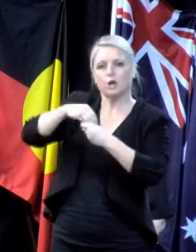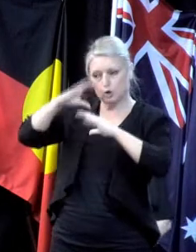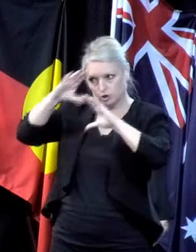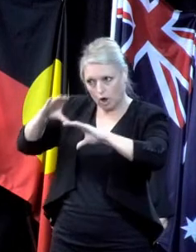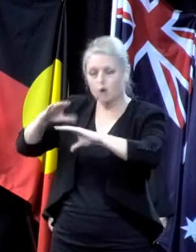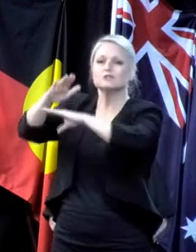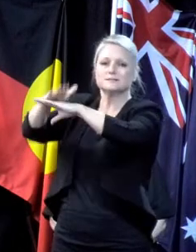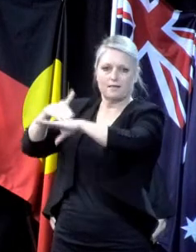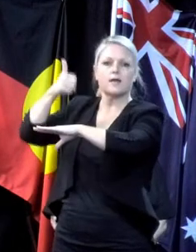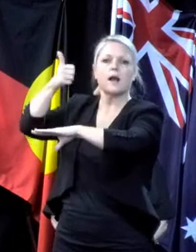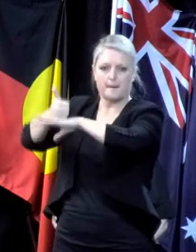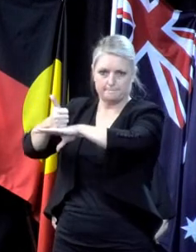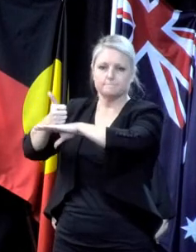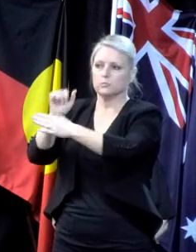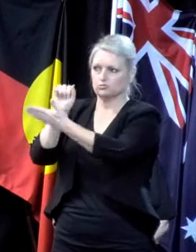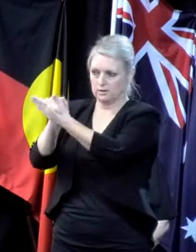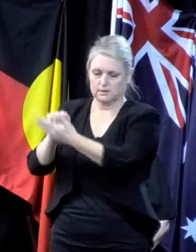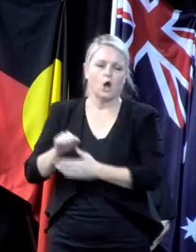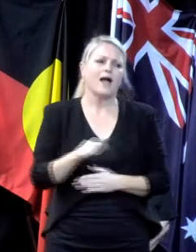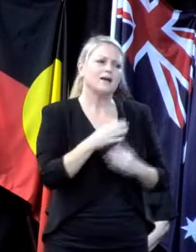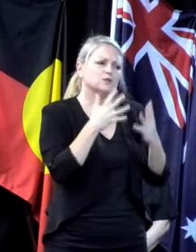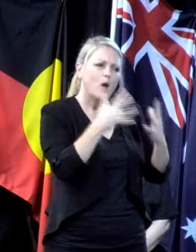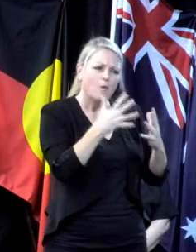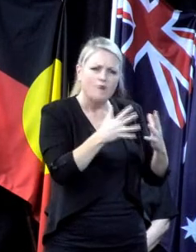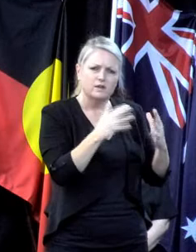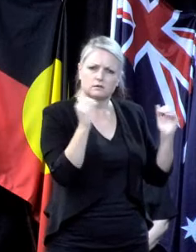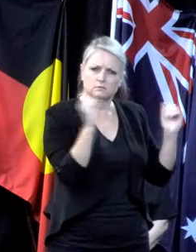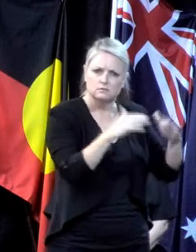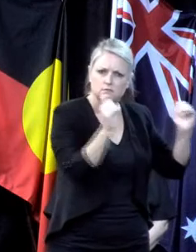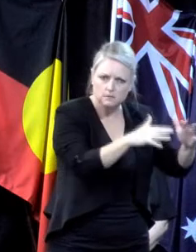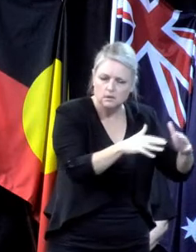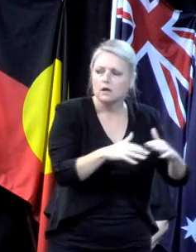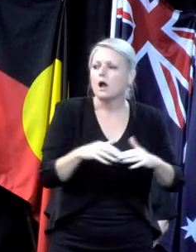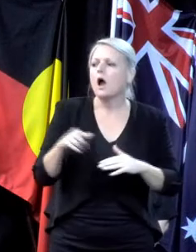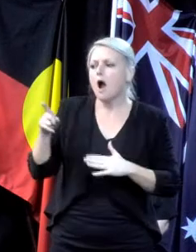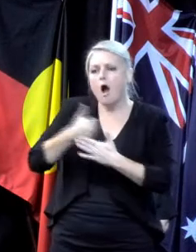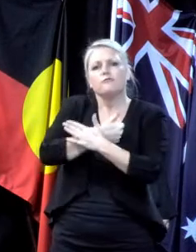OK, how often are they held? Quite frequently.